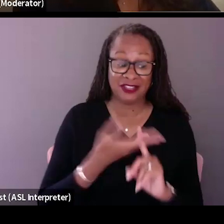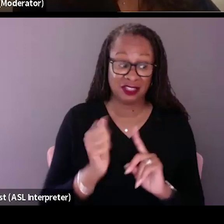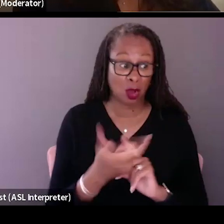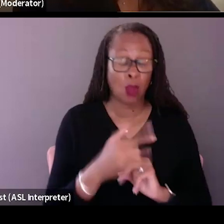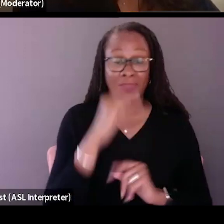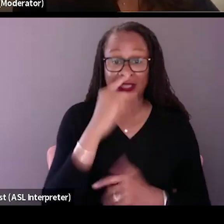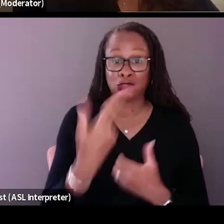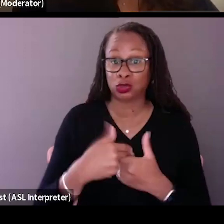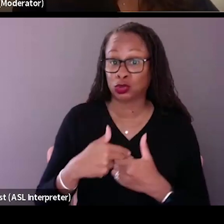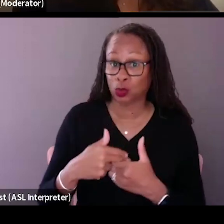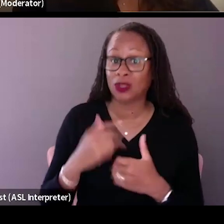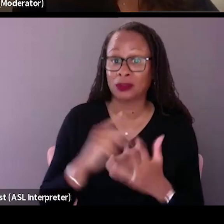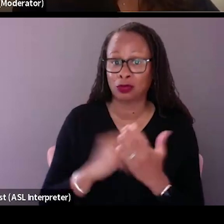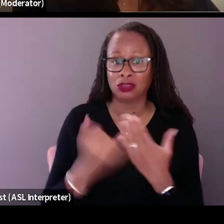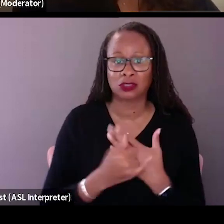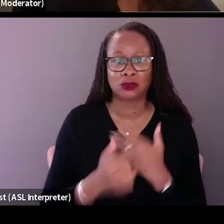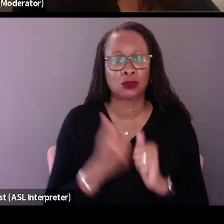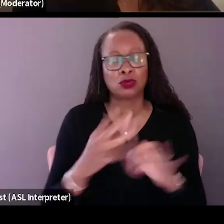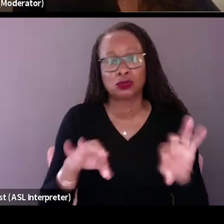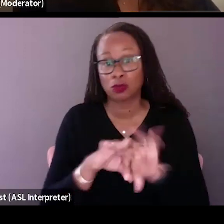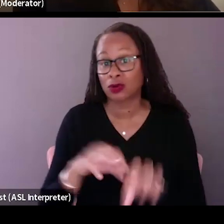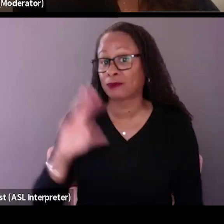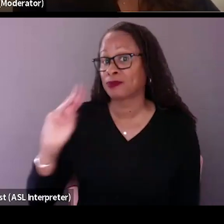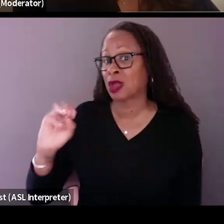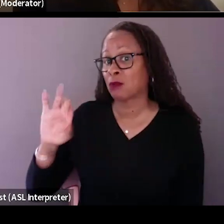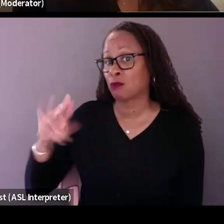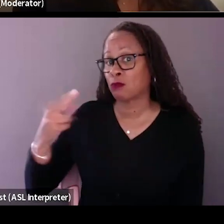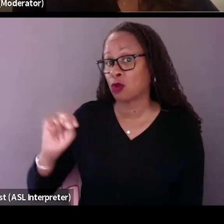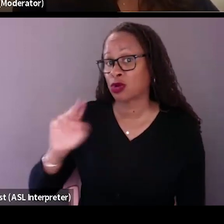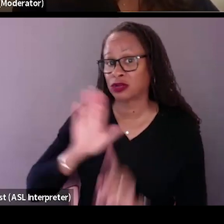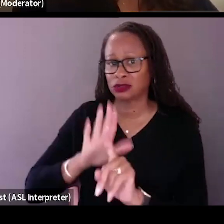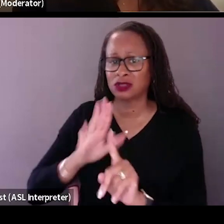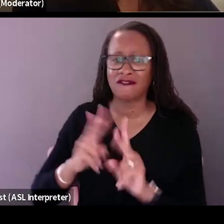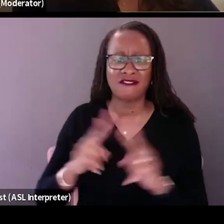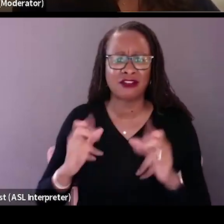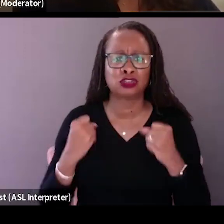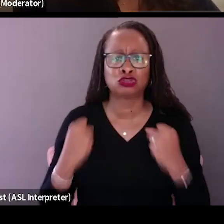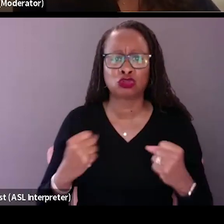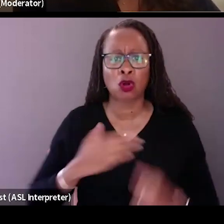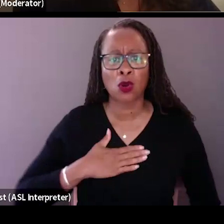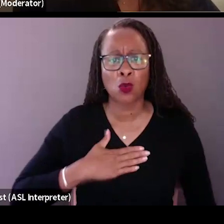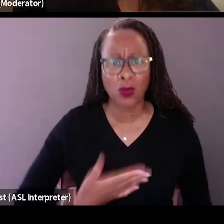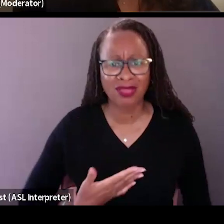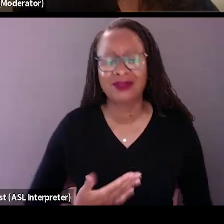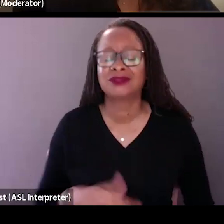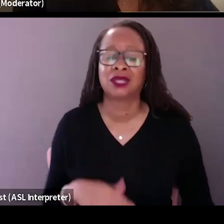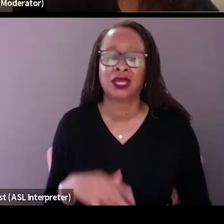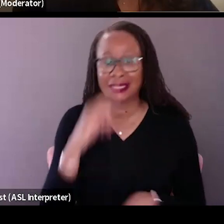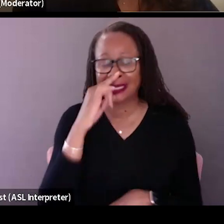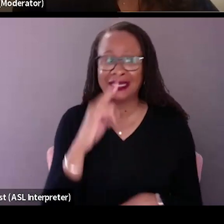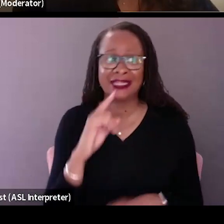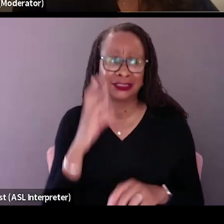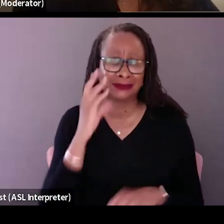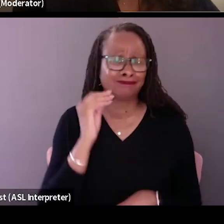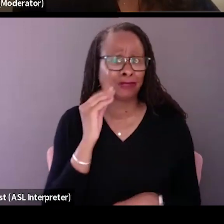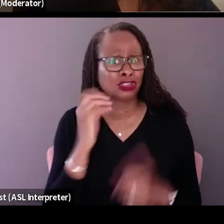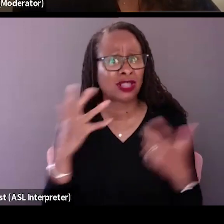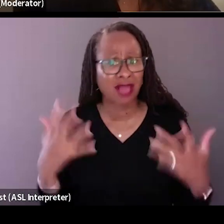and she was going through a lot. You know, I had reached out to her myself, you know, through Instagram